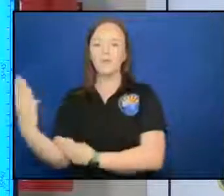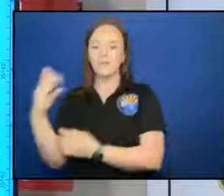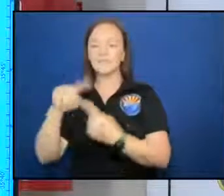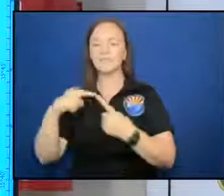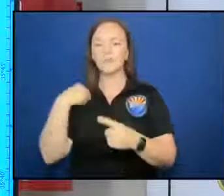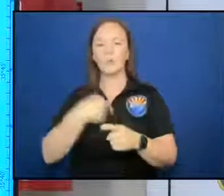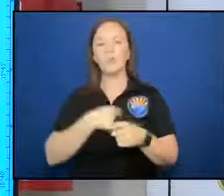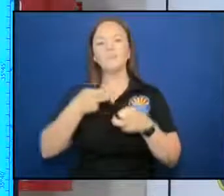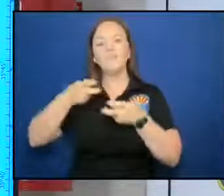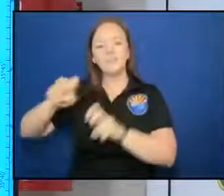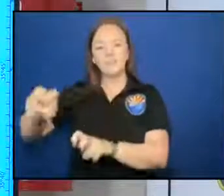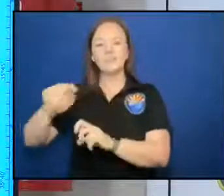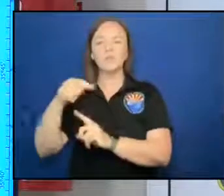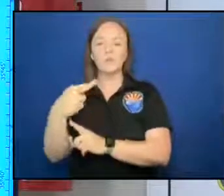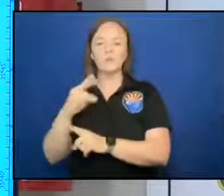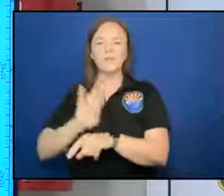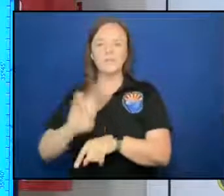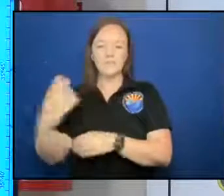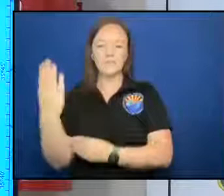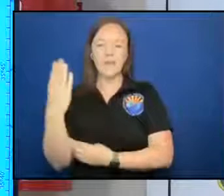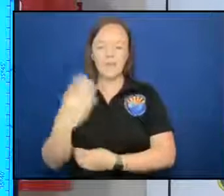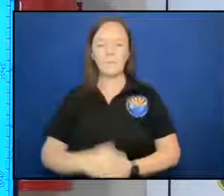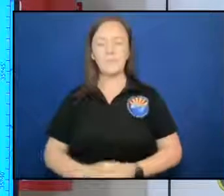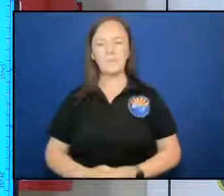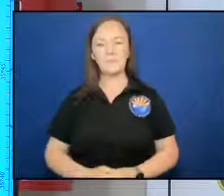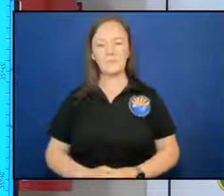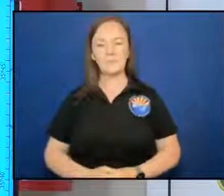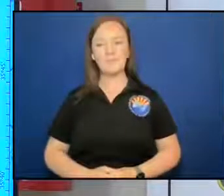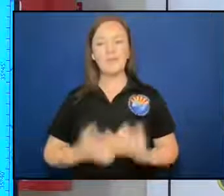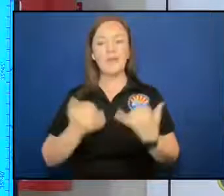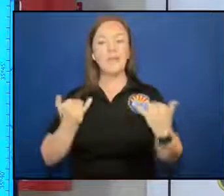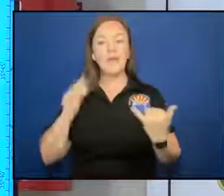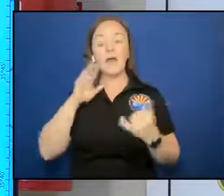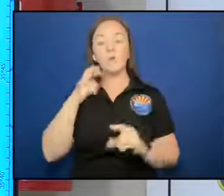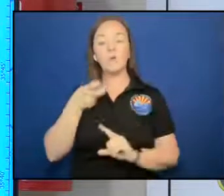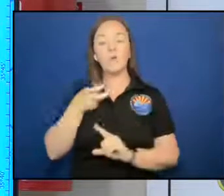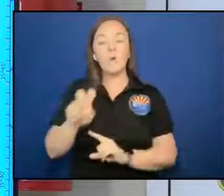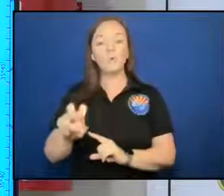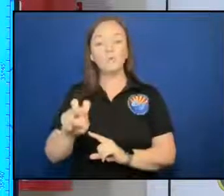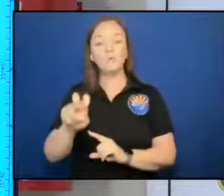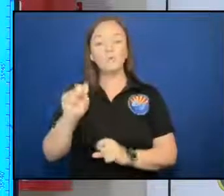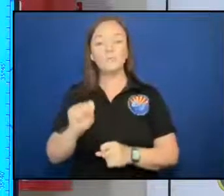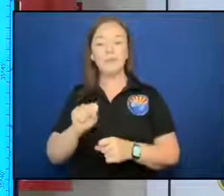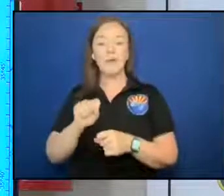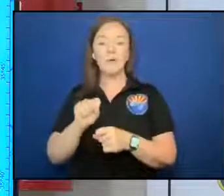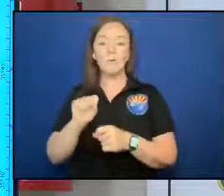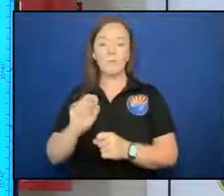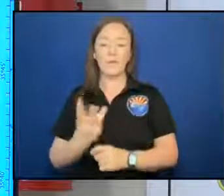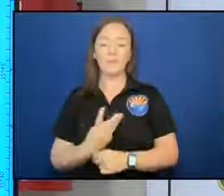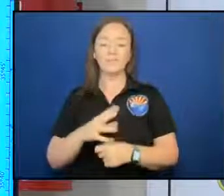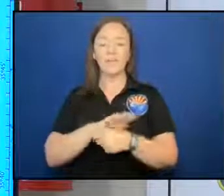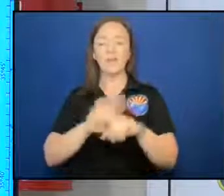BUT WE ARE STILL CONTINUING TO WORK ON CONTINGENCY LINE ON THE SOUTHERN END.